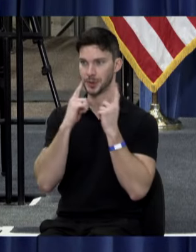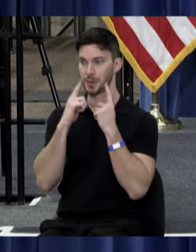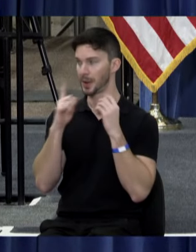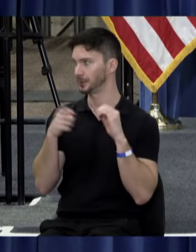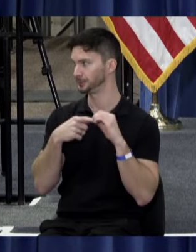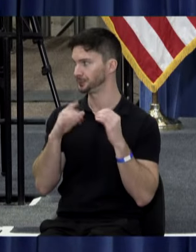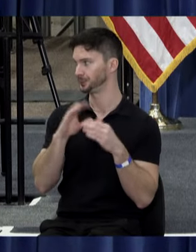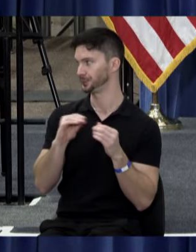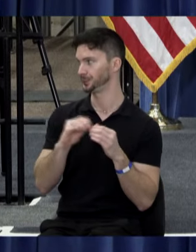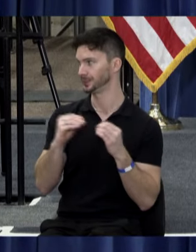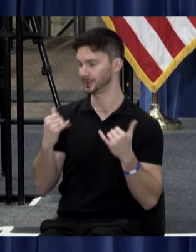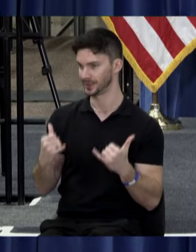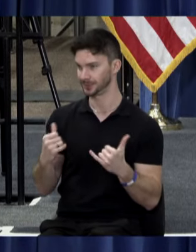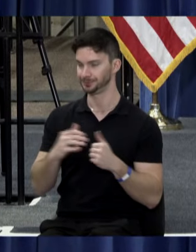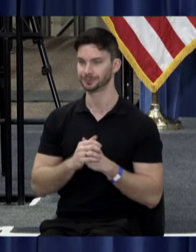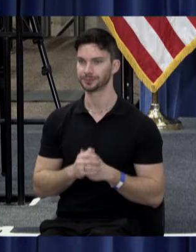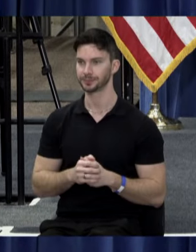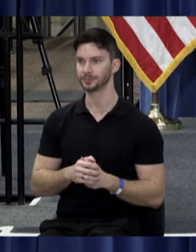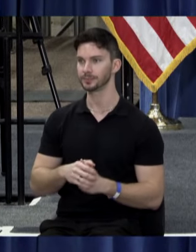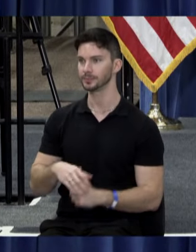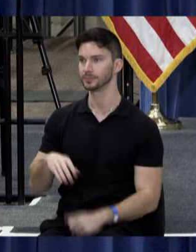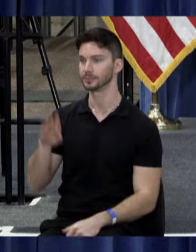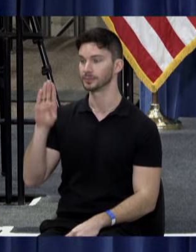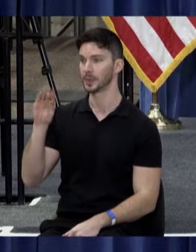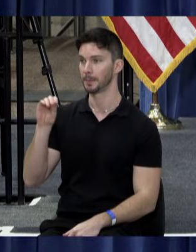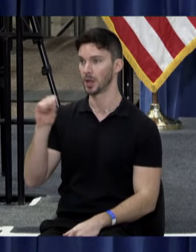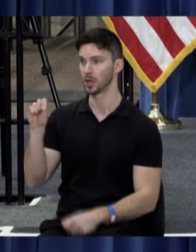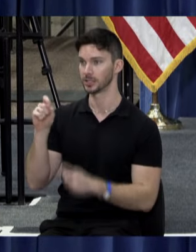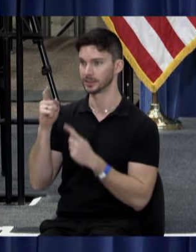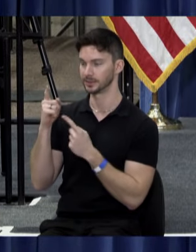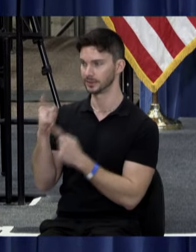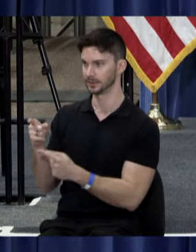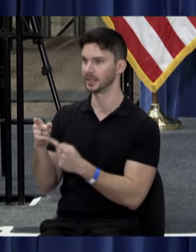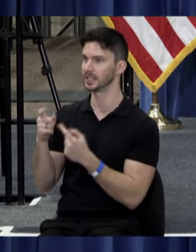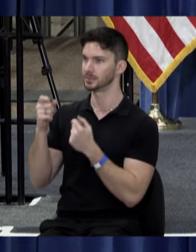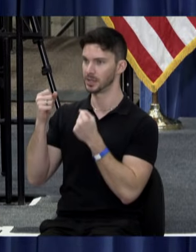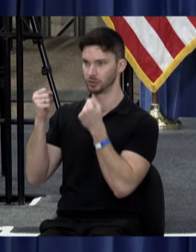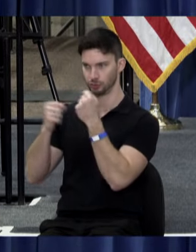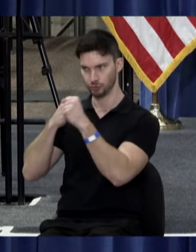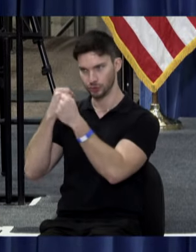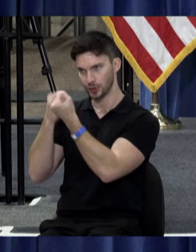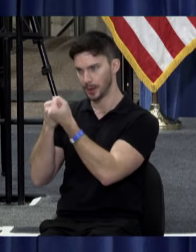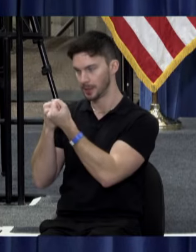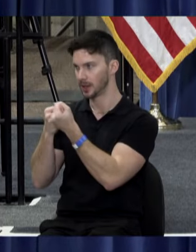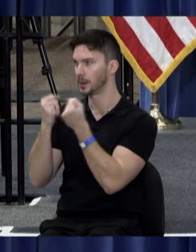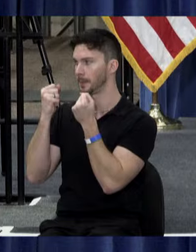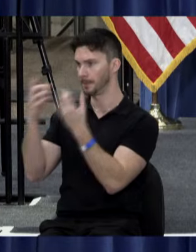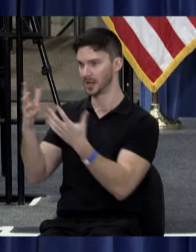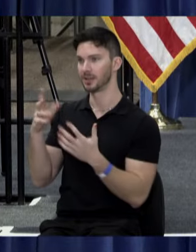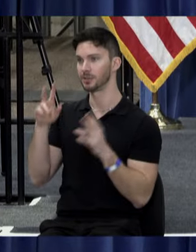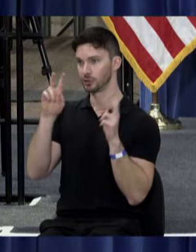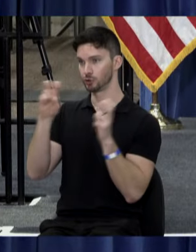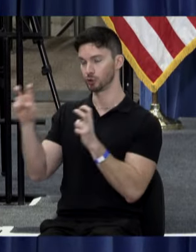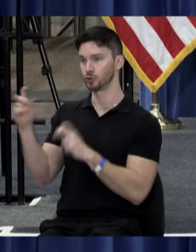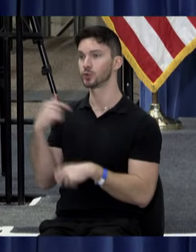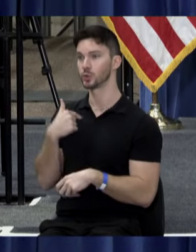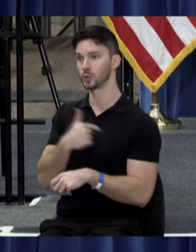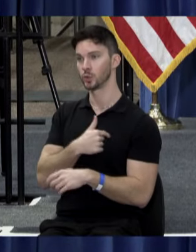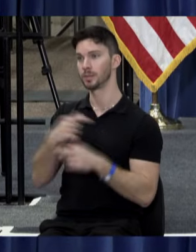Congressman Mike Bost has championed many of the issues facing caregivers and in